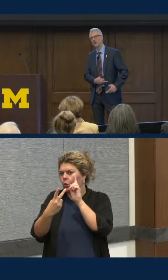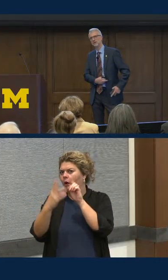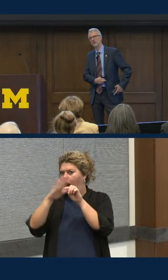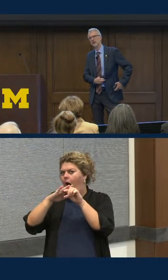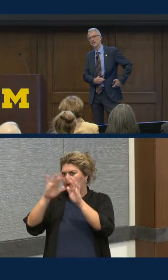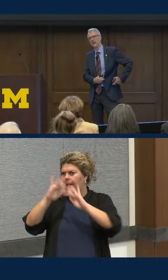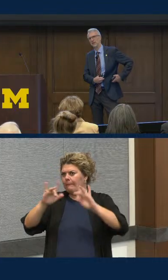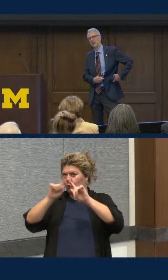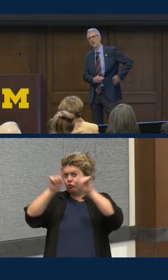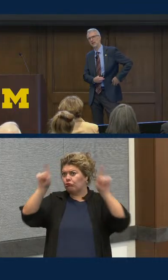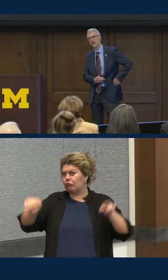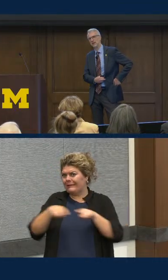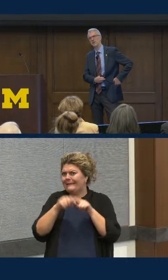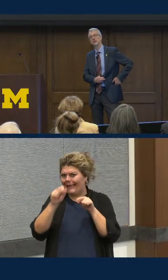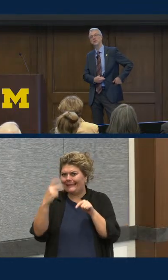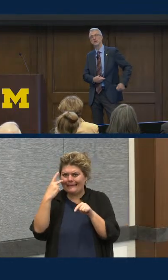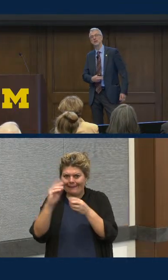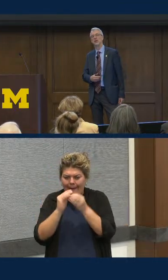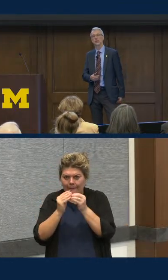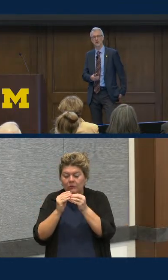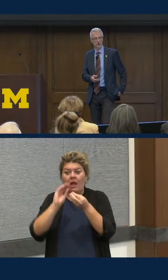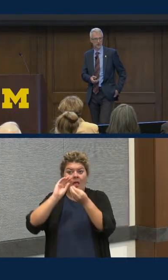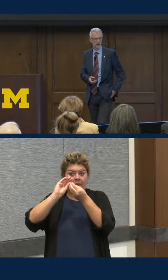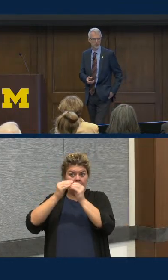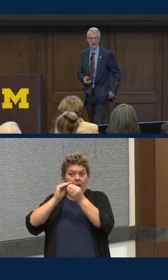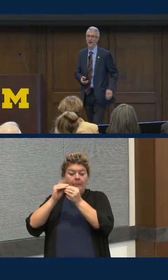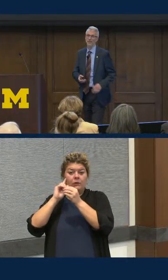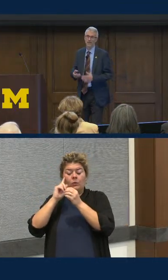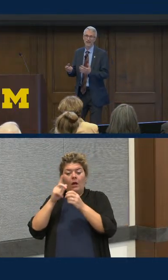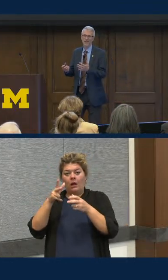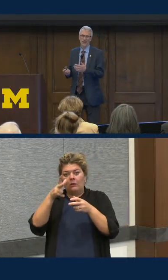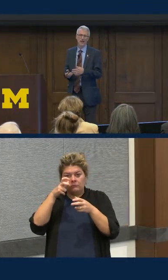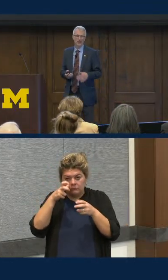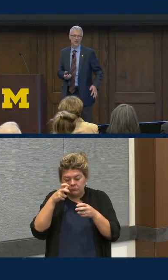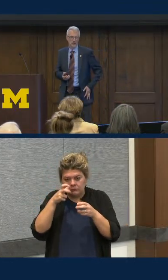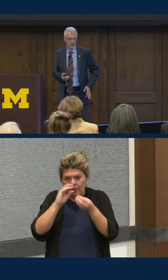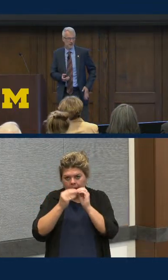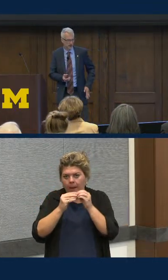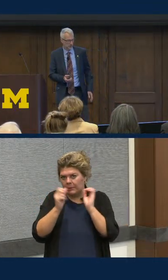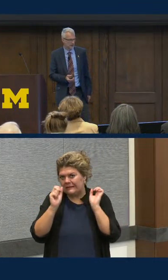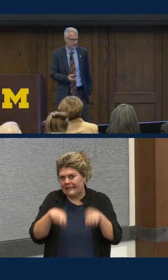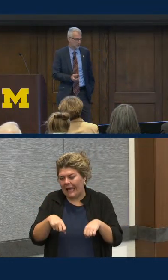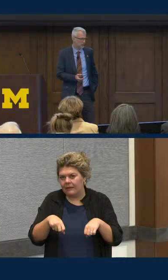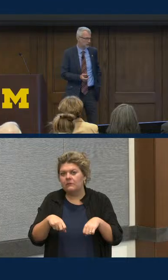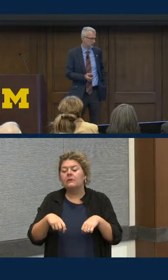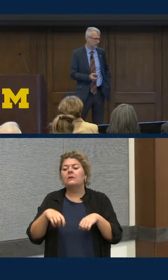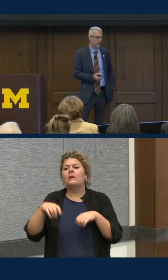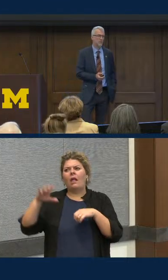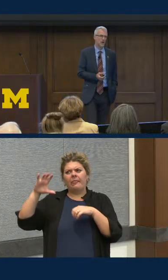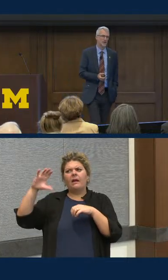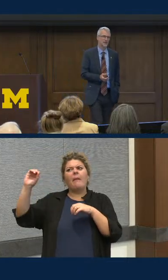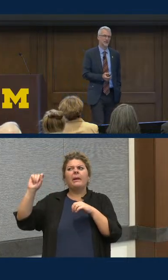and the numbers would be interpreted to the human eye. The companies they do some